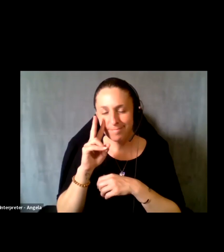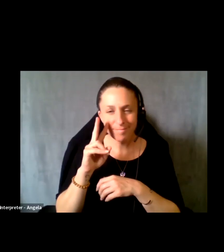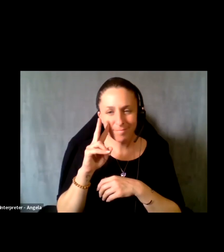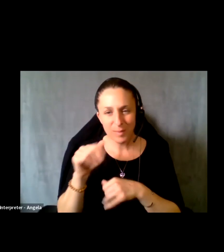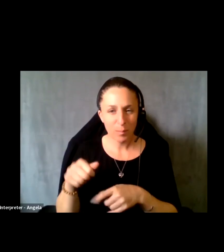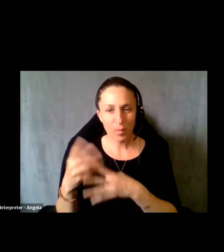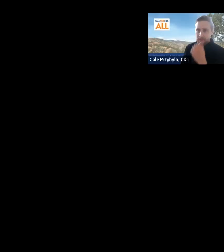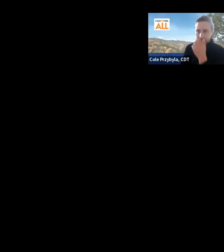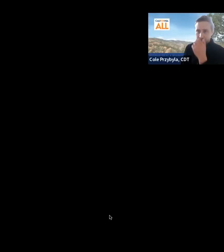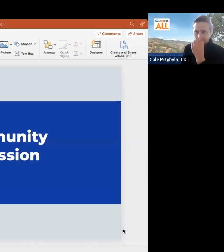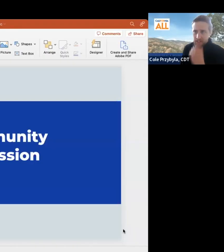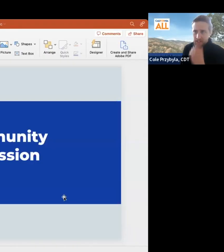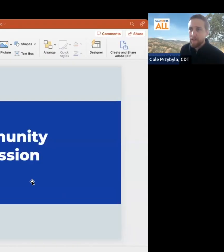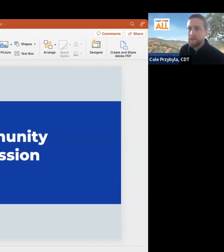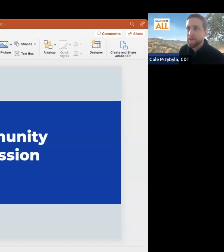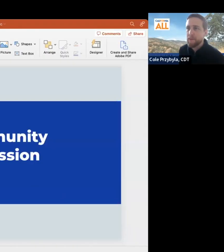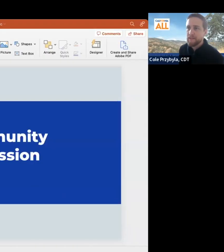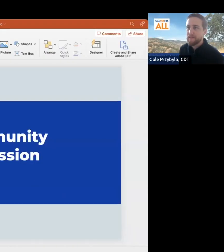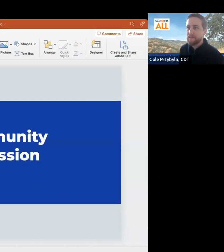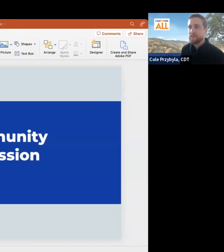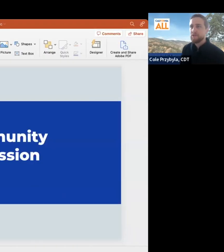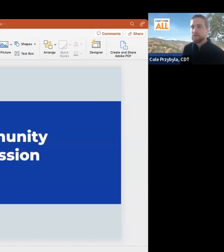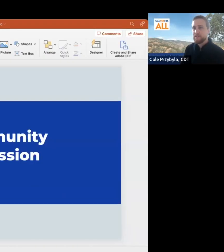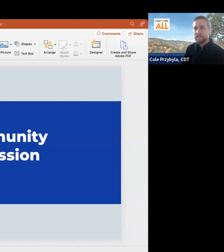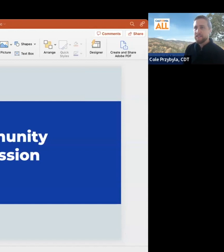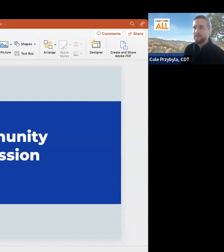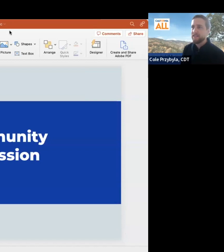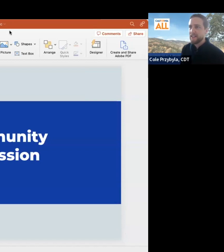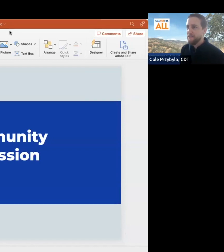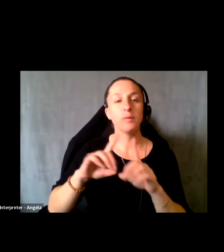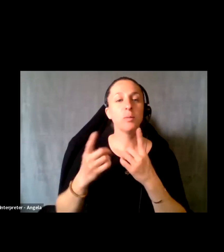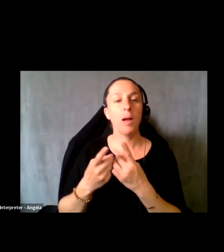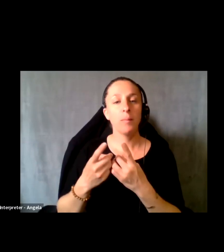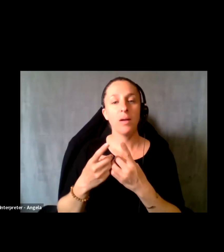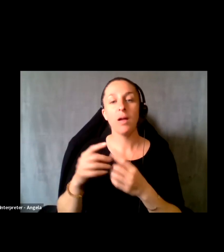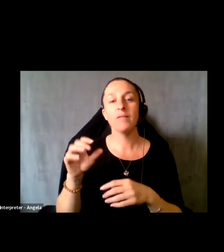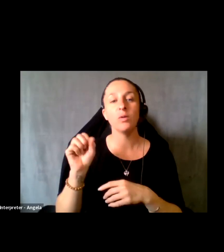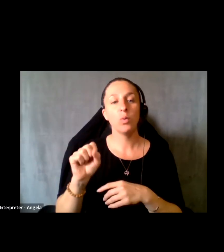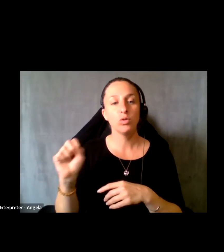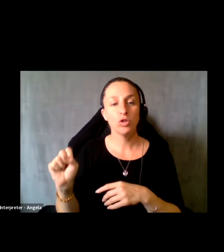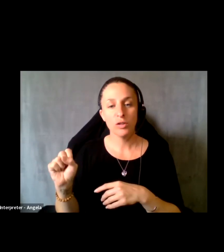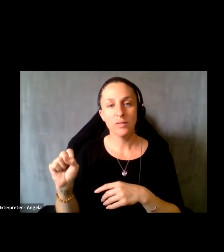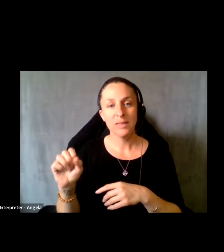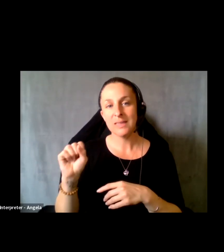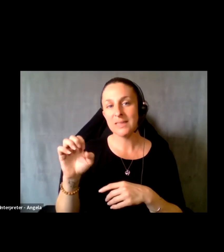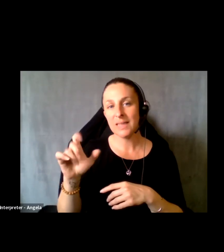up…Salena Chow from the Department of Social Services. Selena. Good afternoon, are you